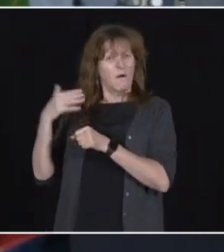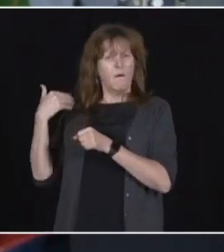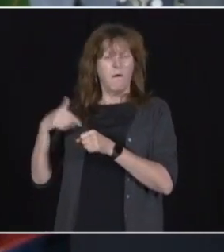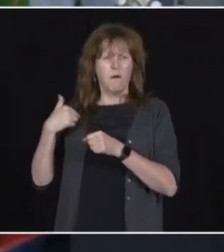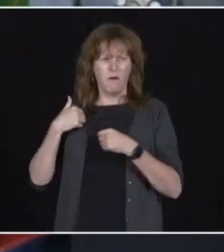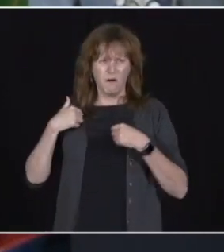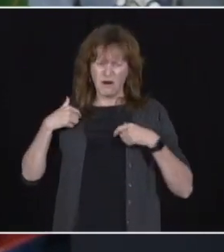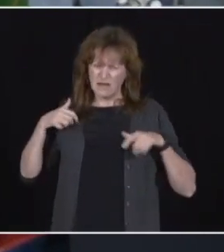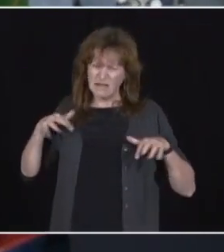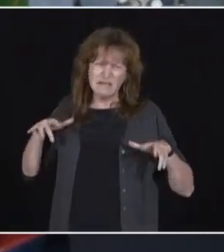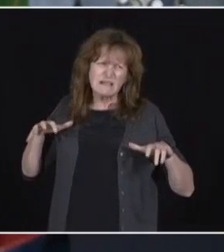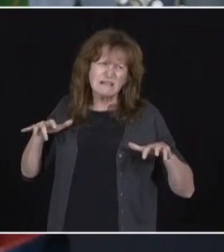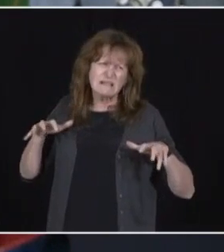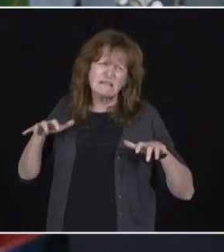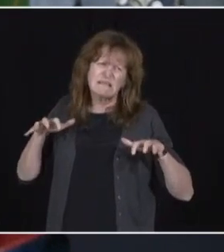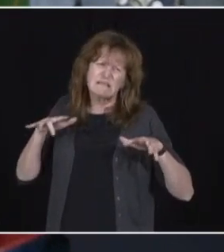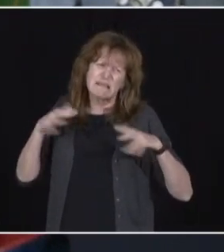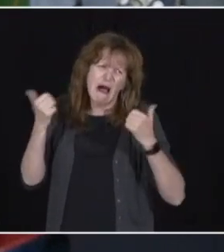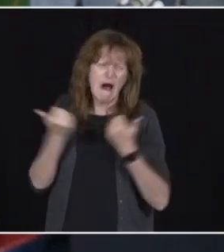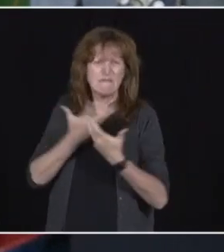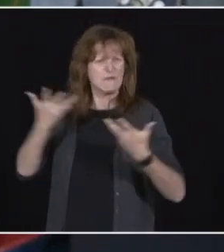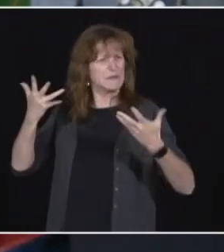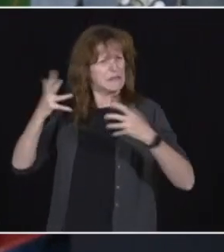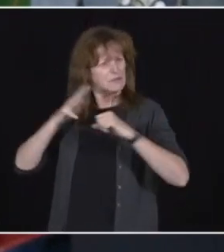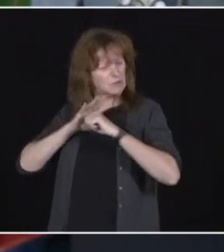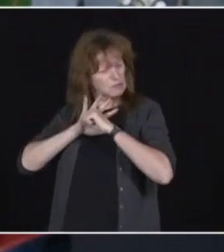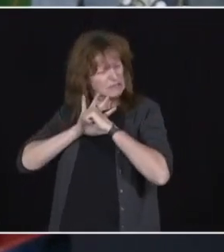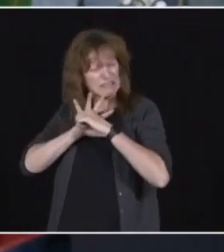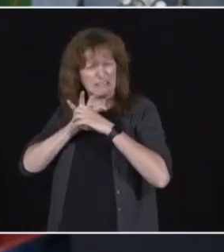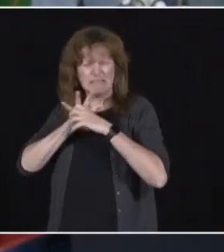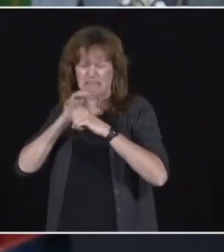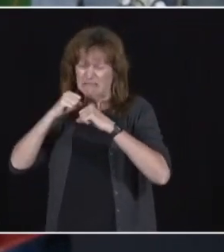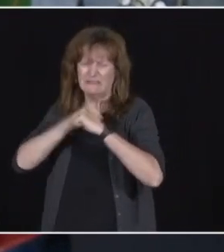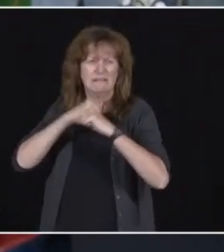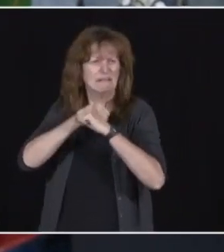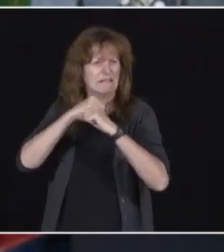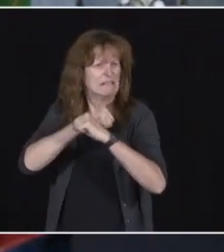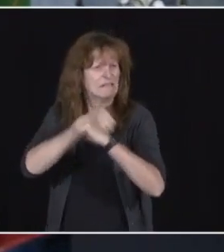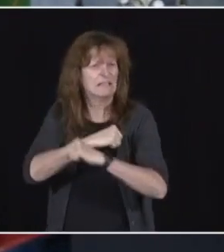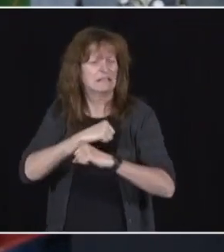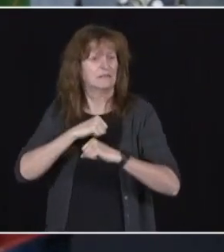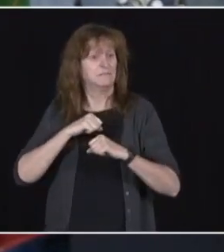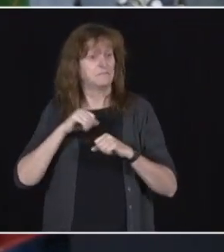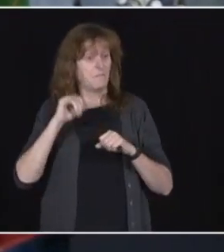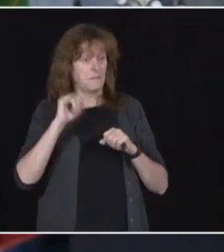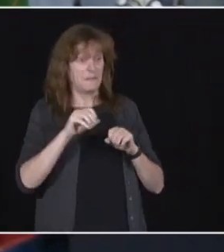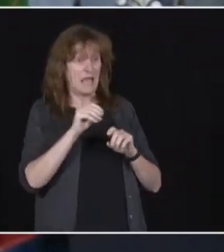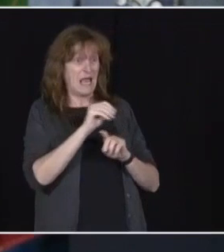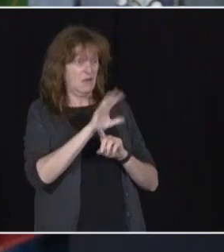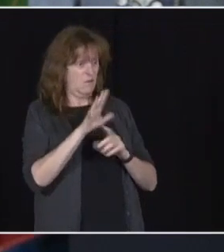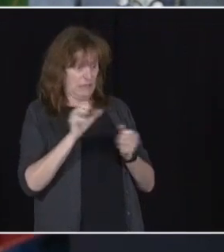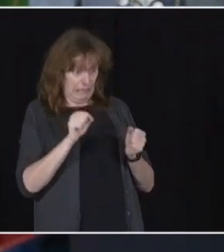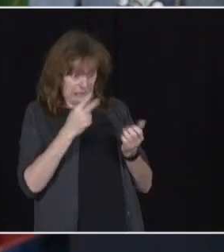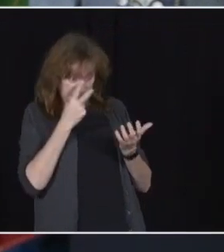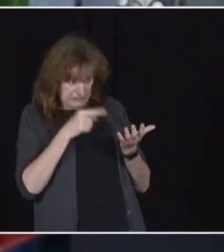From the start of this pandemic, we have used every tool available to us to fight off this deadly threat. We face an invisible enemy.